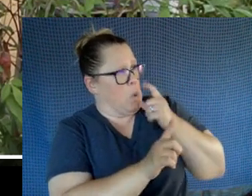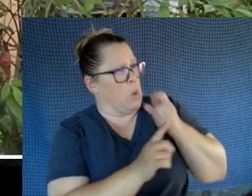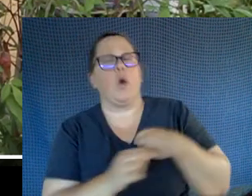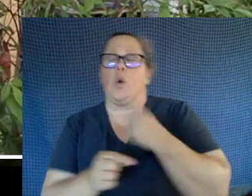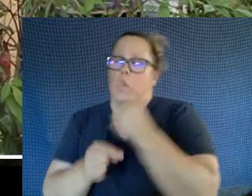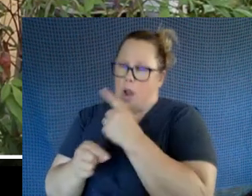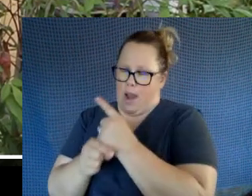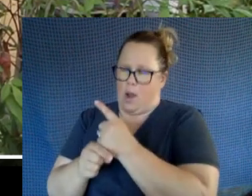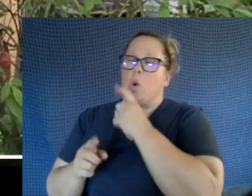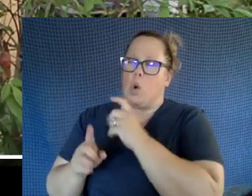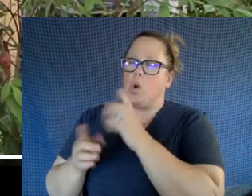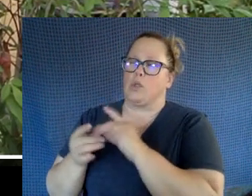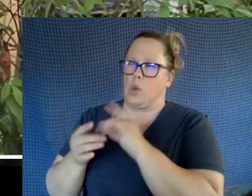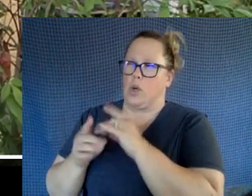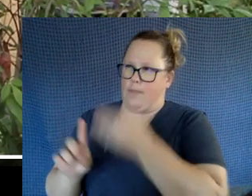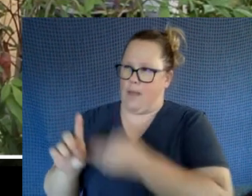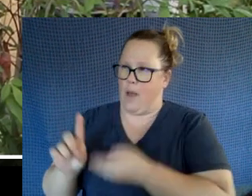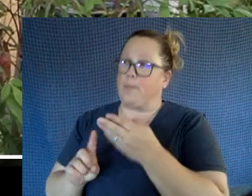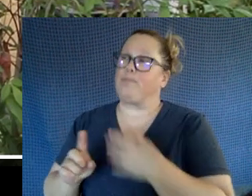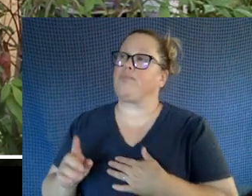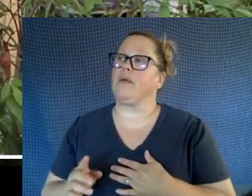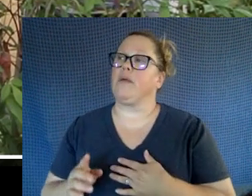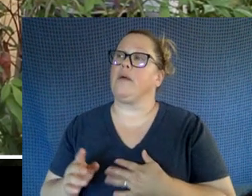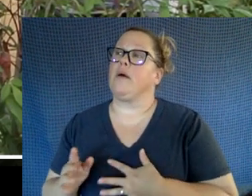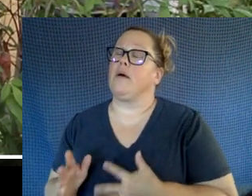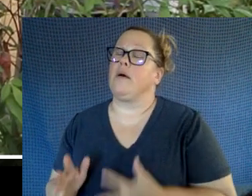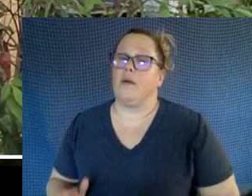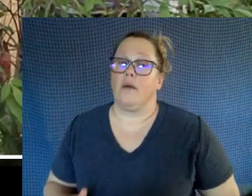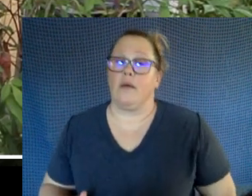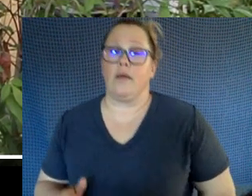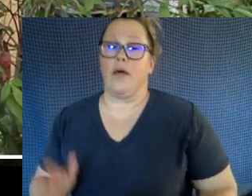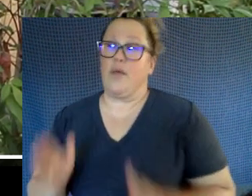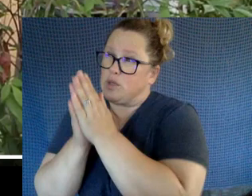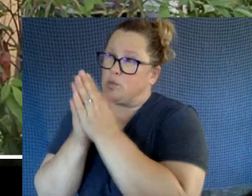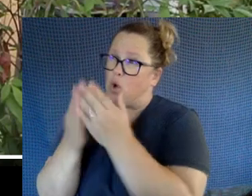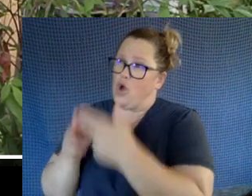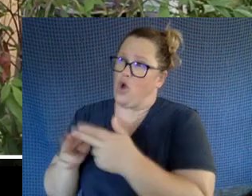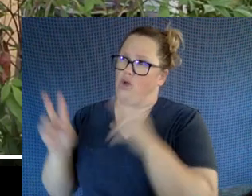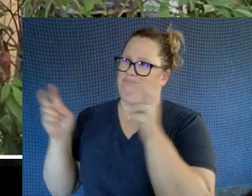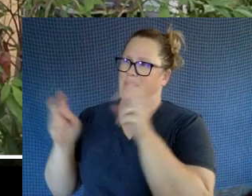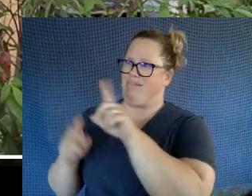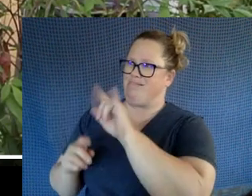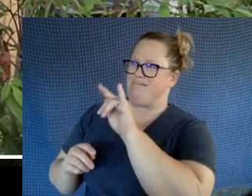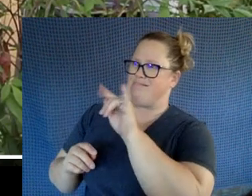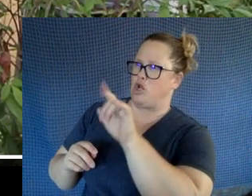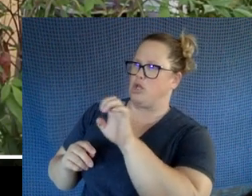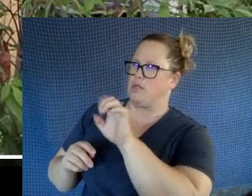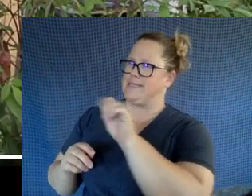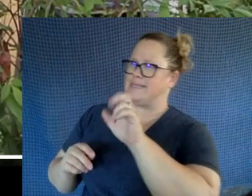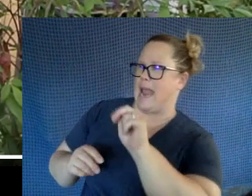Dan the Drummer Boy. It's a civil war story. This is the one and only book